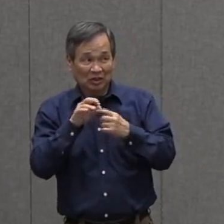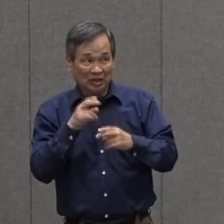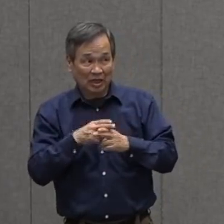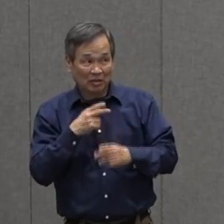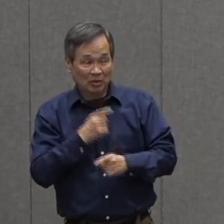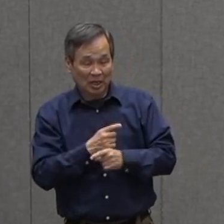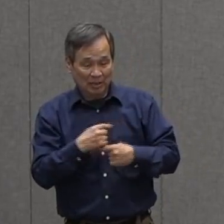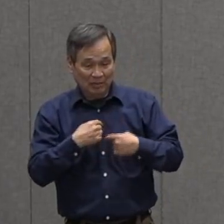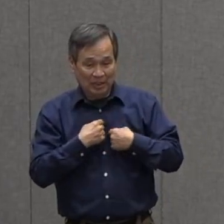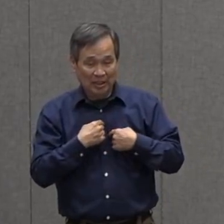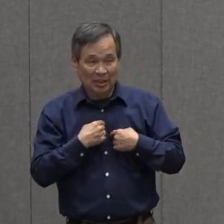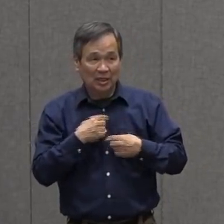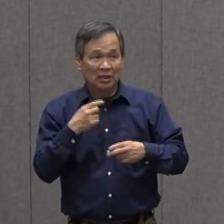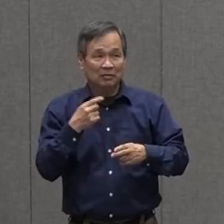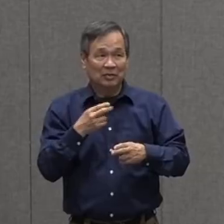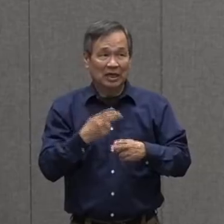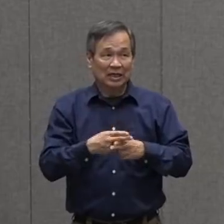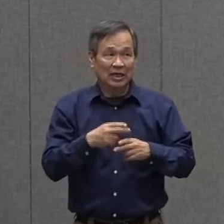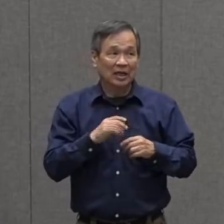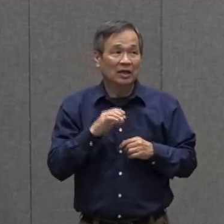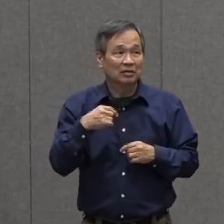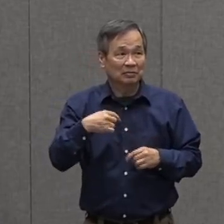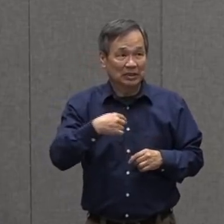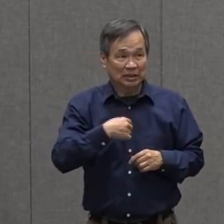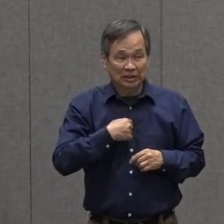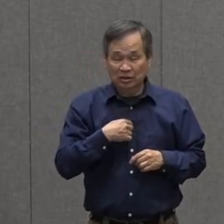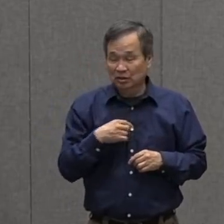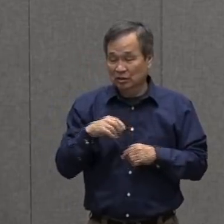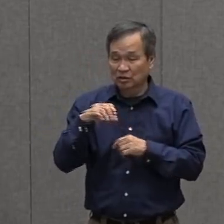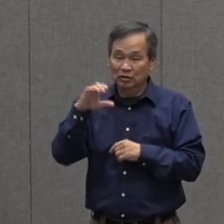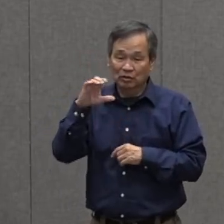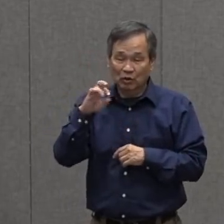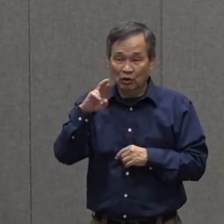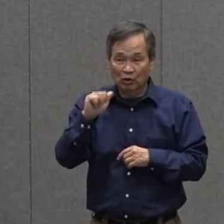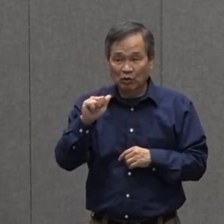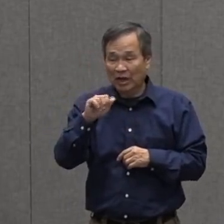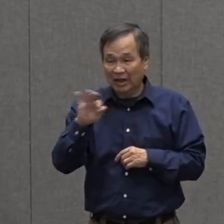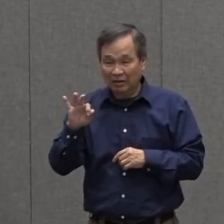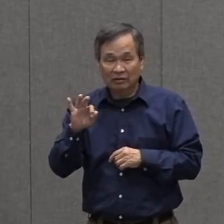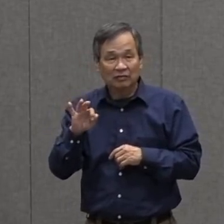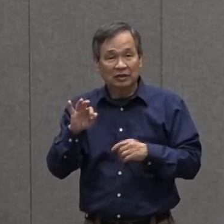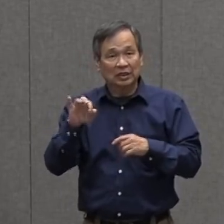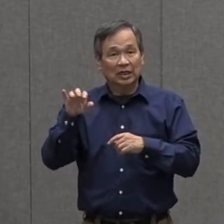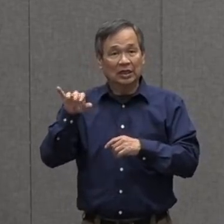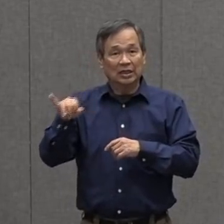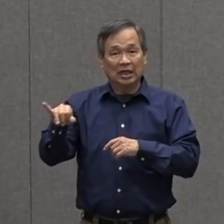So my name is Mrs. Craff, and when I write that, I'm gonna write that with a capital letter